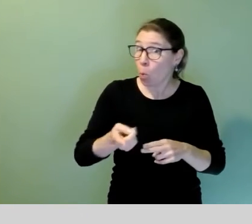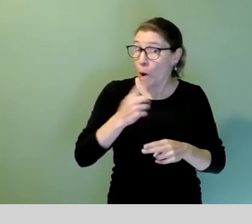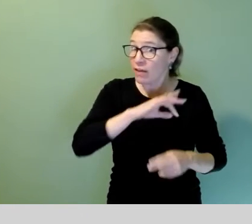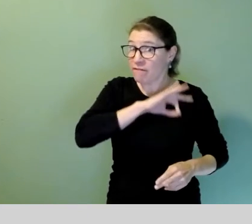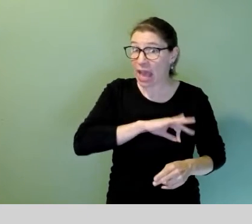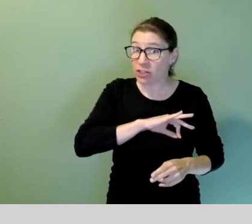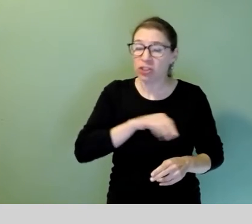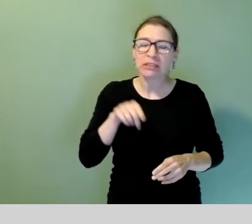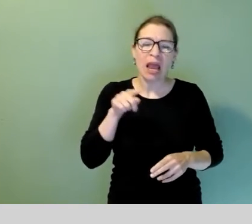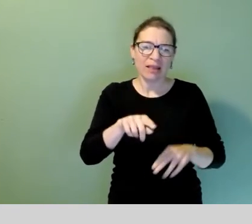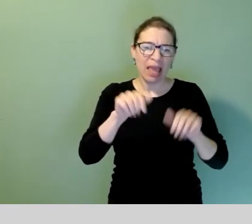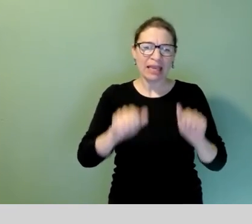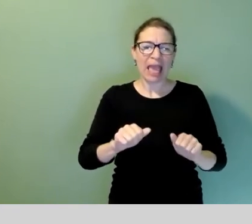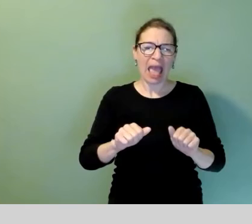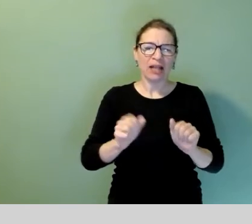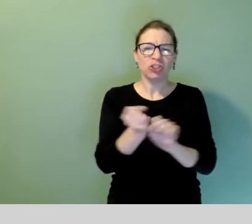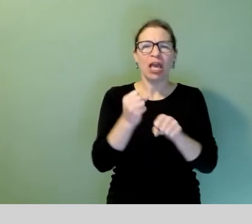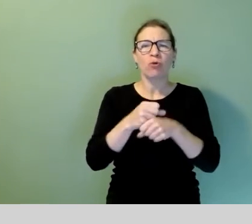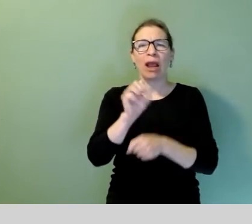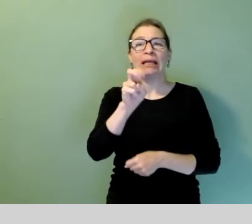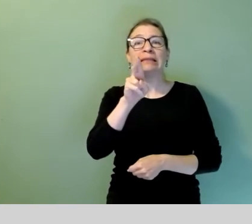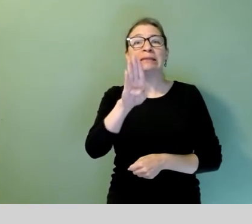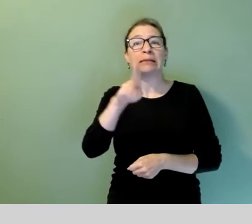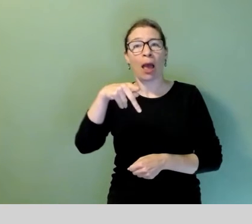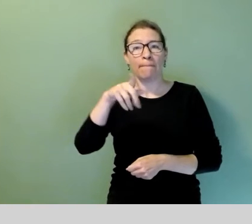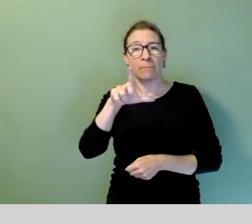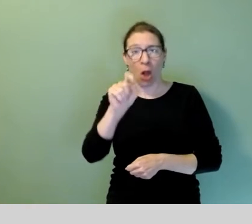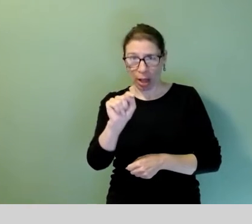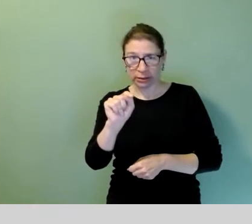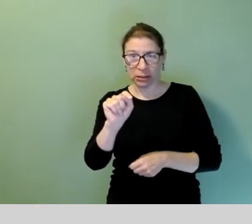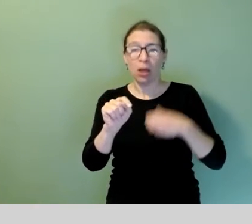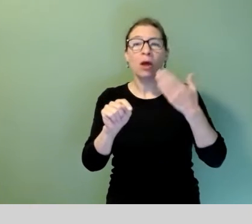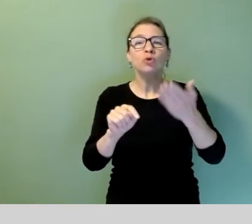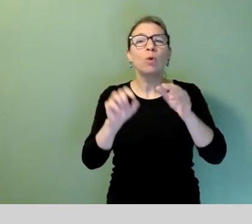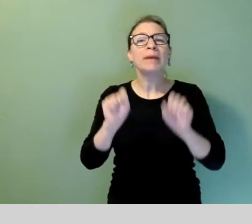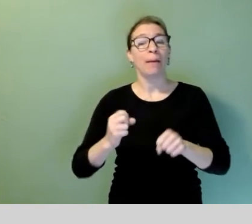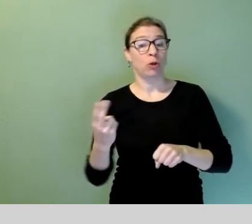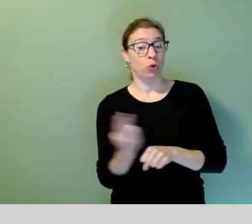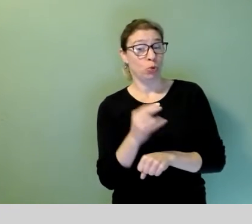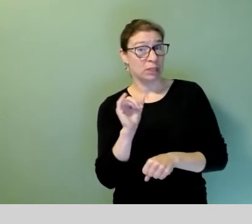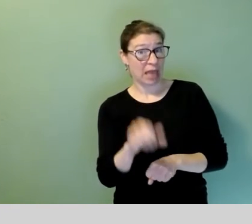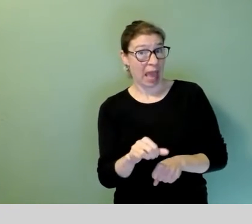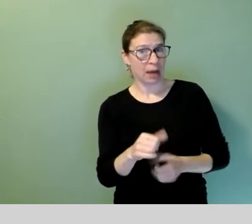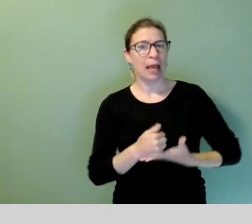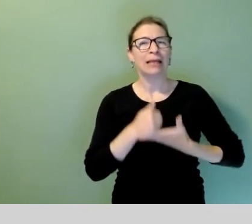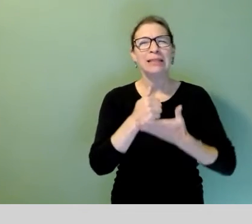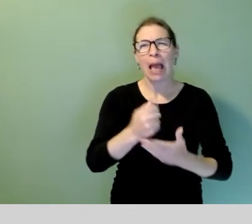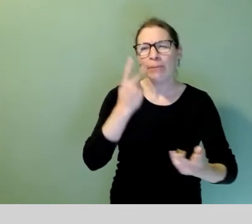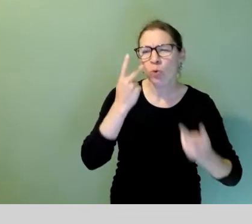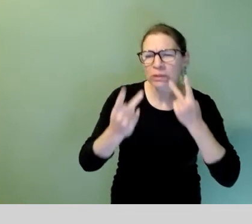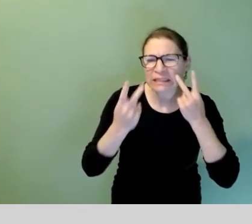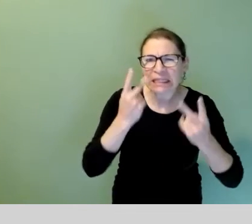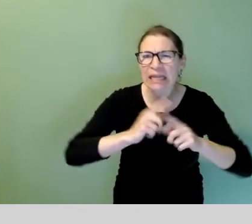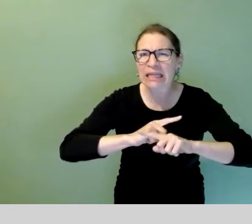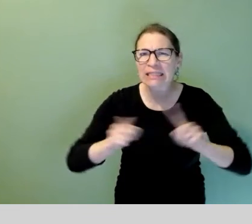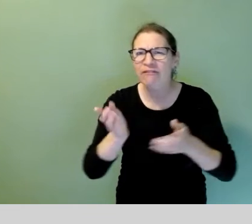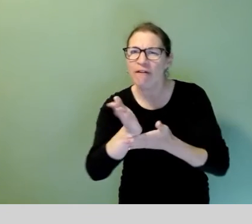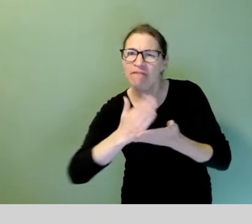to generate subplots very easily. So you can use this as a way of seeing the different facets